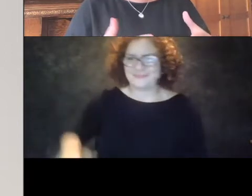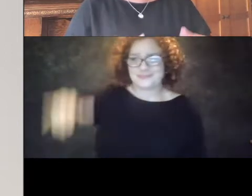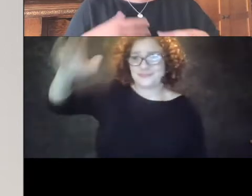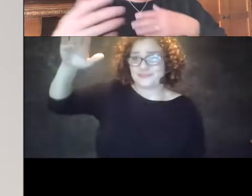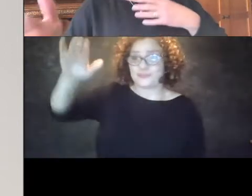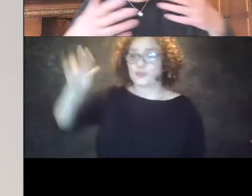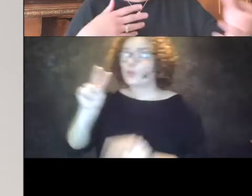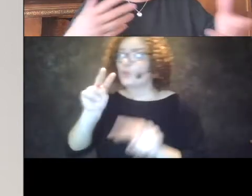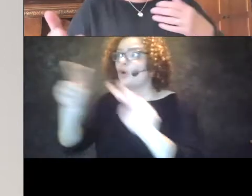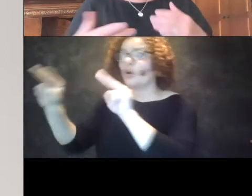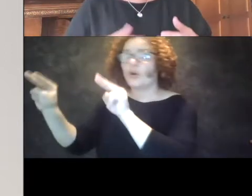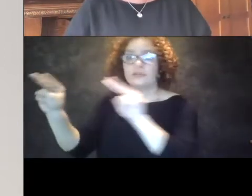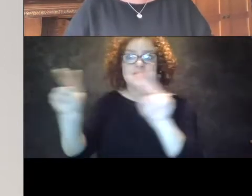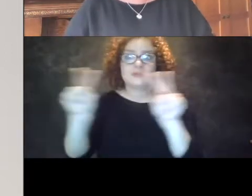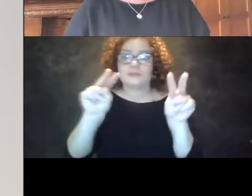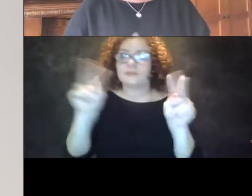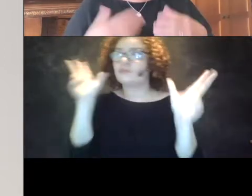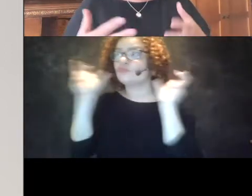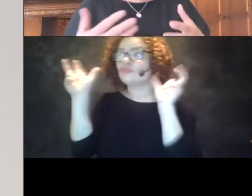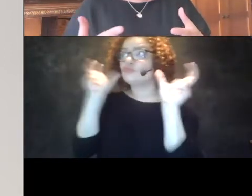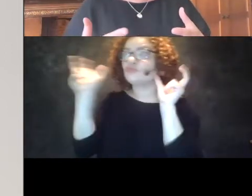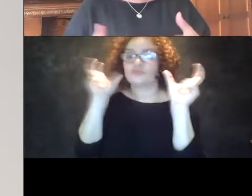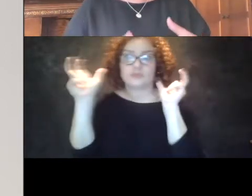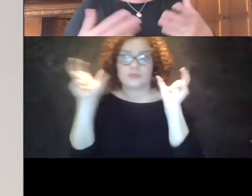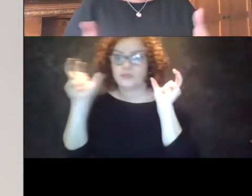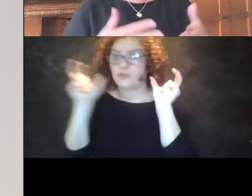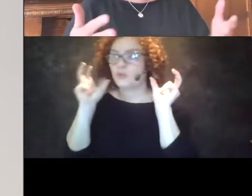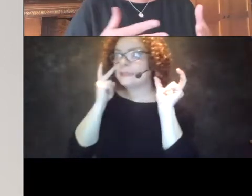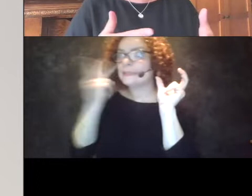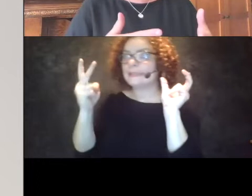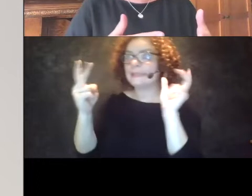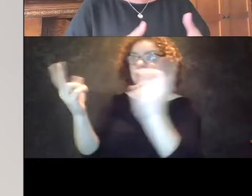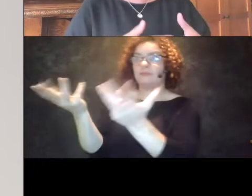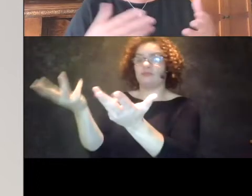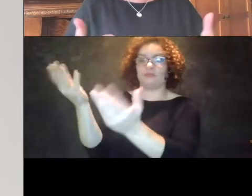to what's occurring as we watch people interact with each other, have positive interactions,